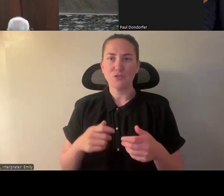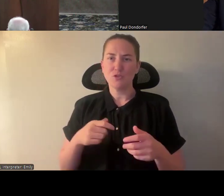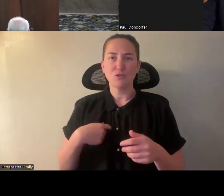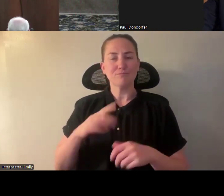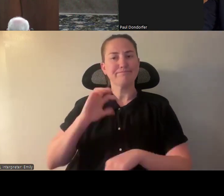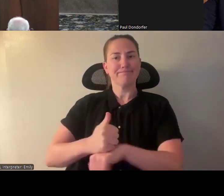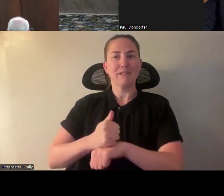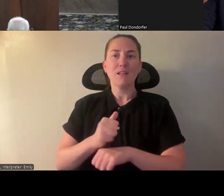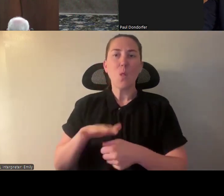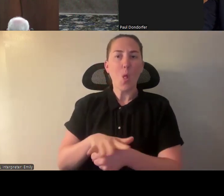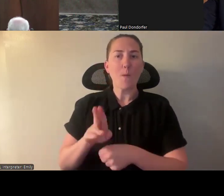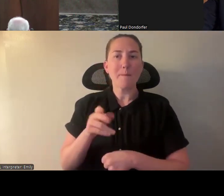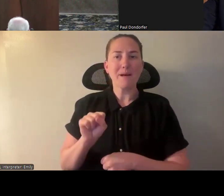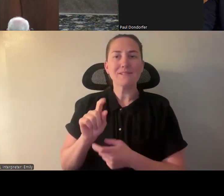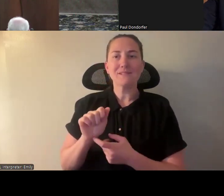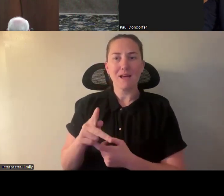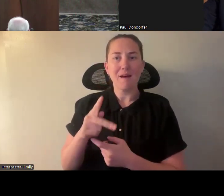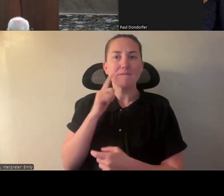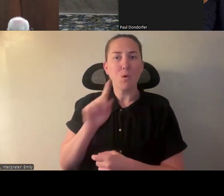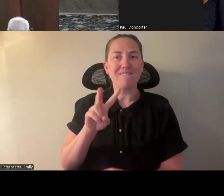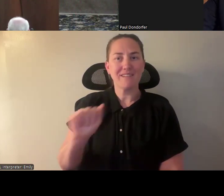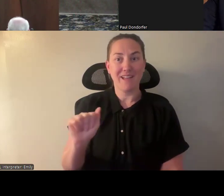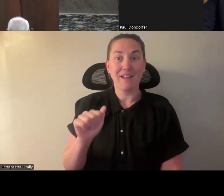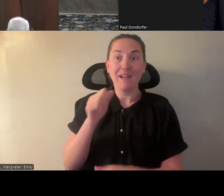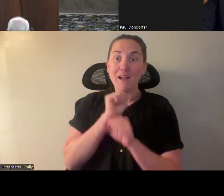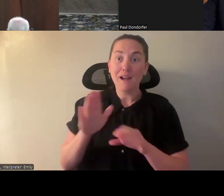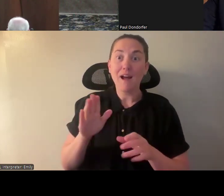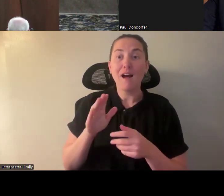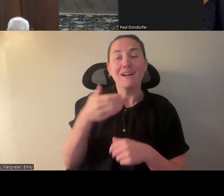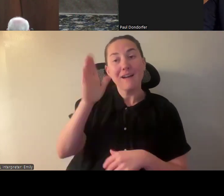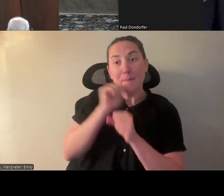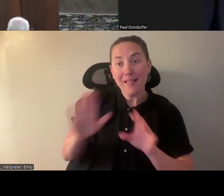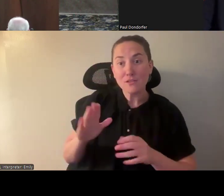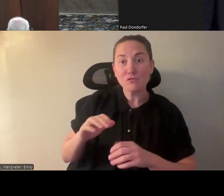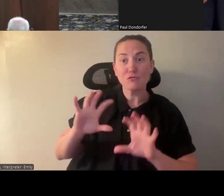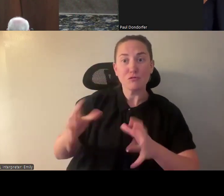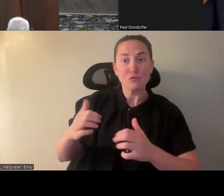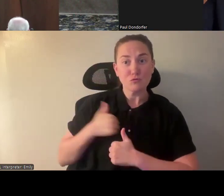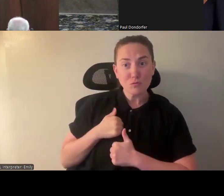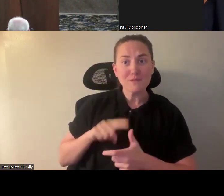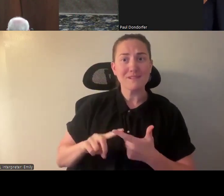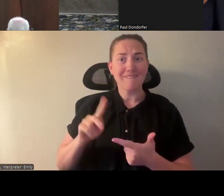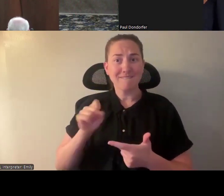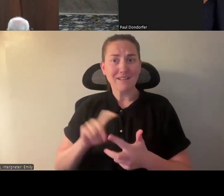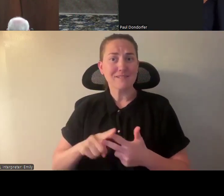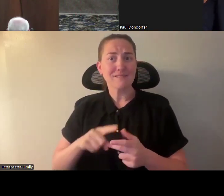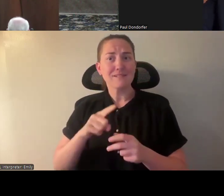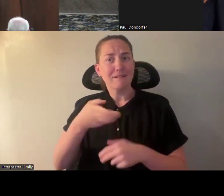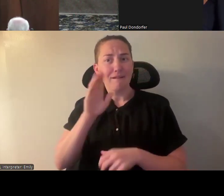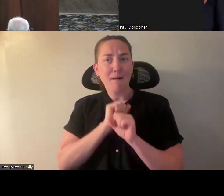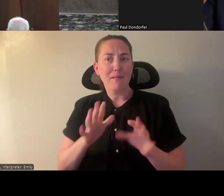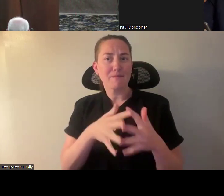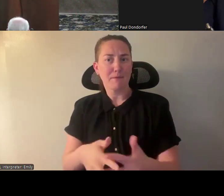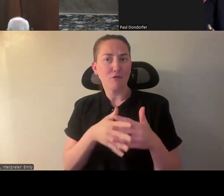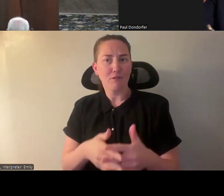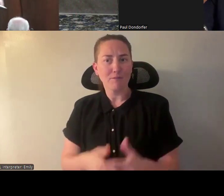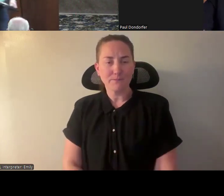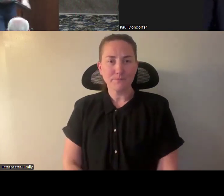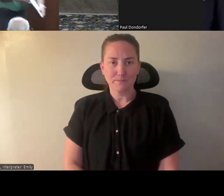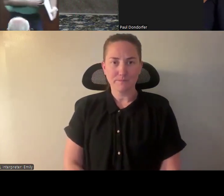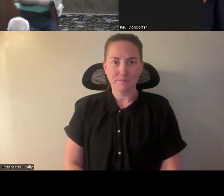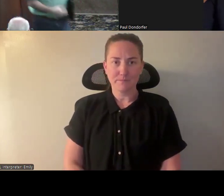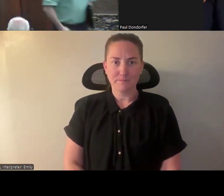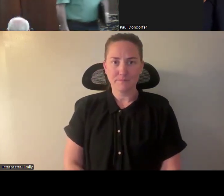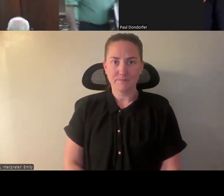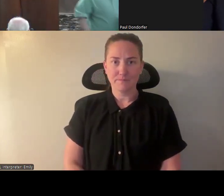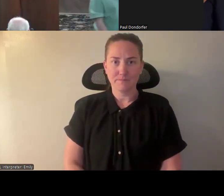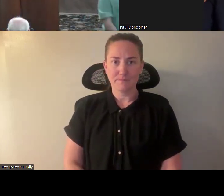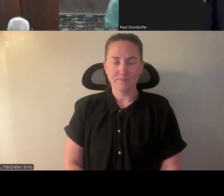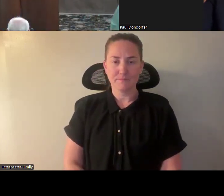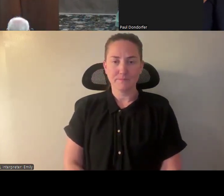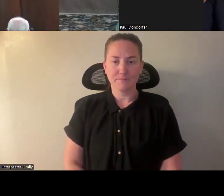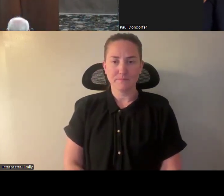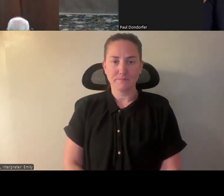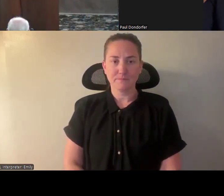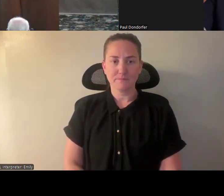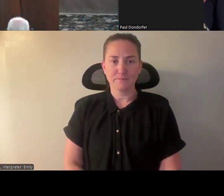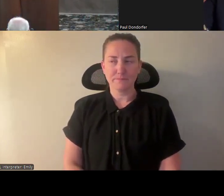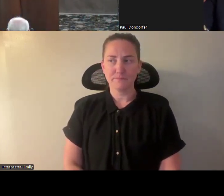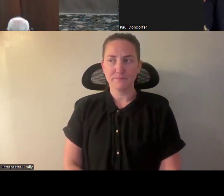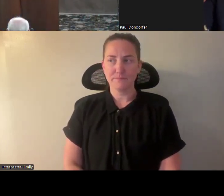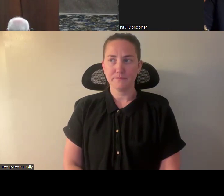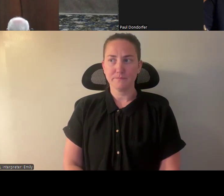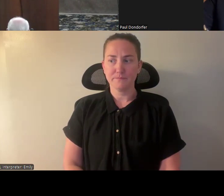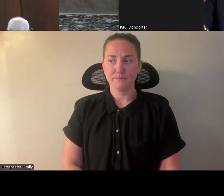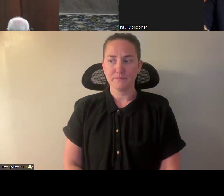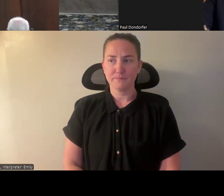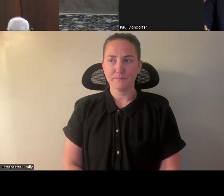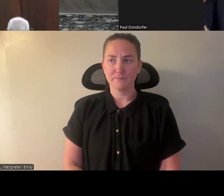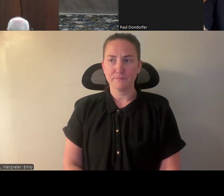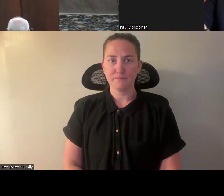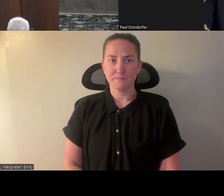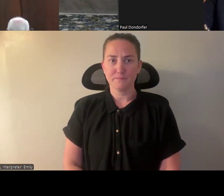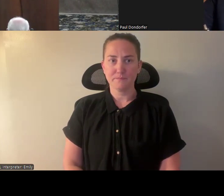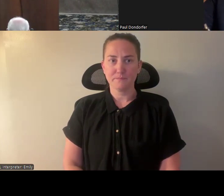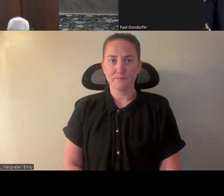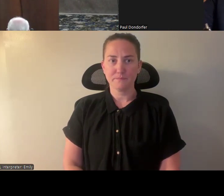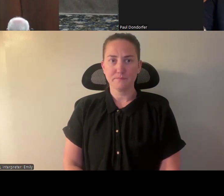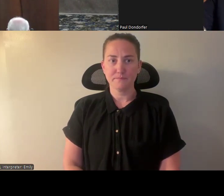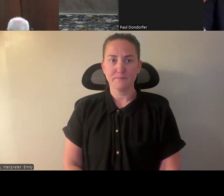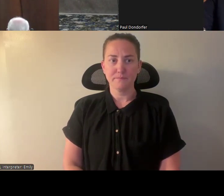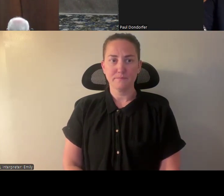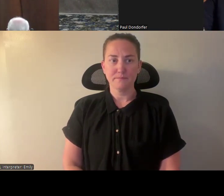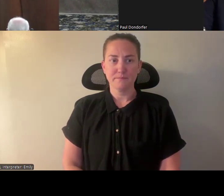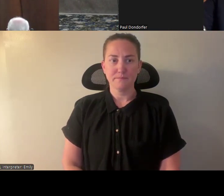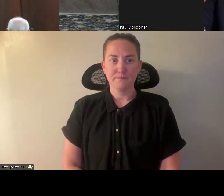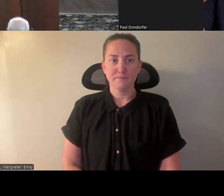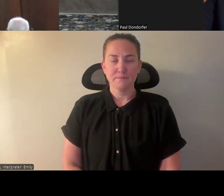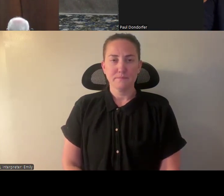local VA God bless our troops God bless our veterans God bless America Thank you